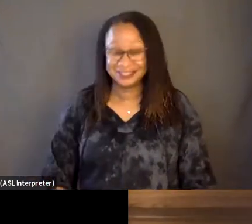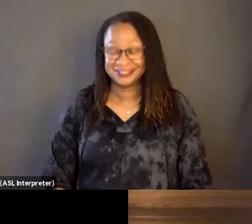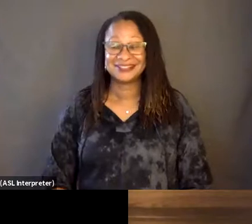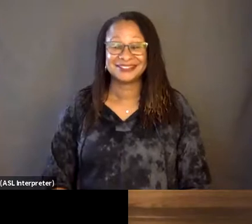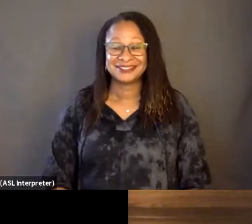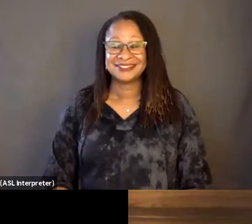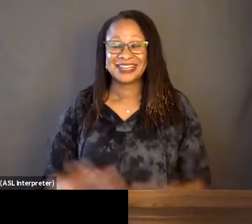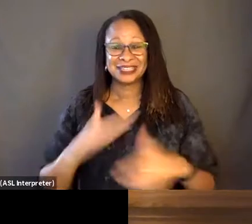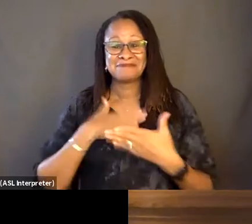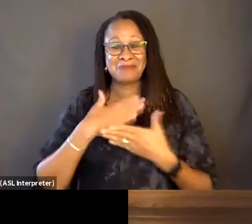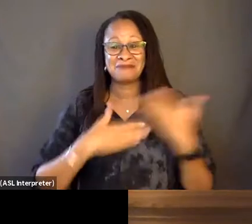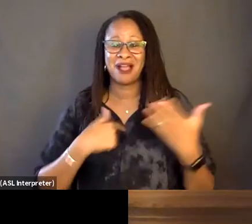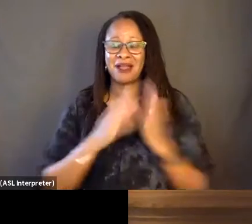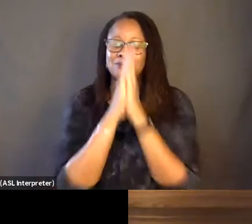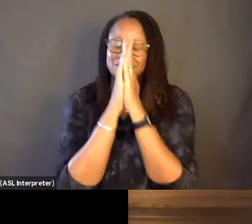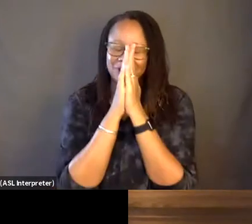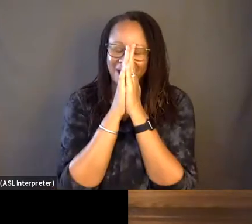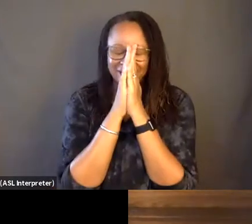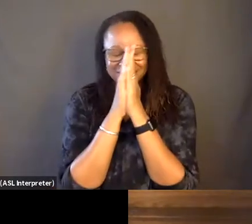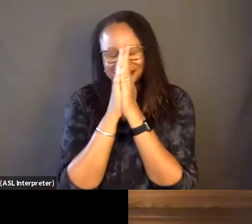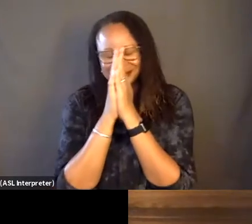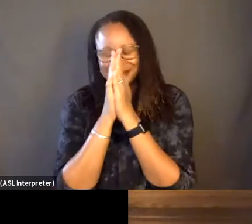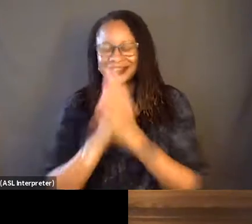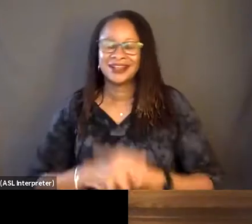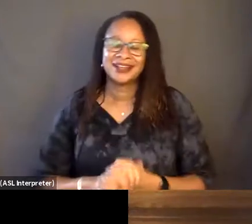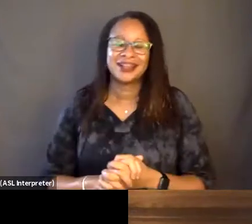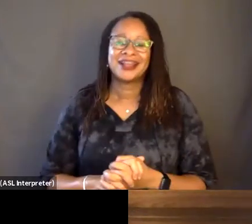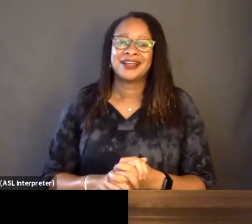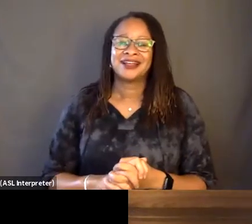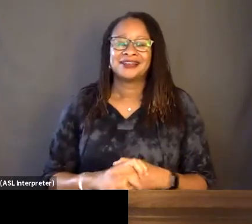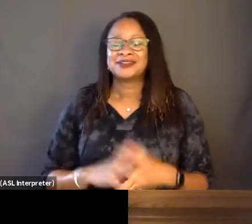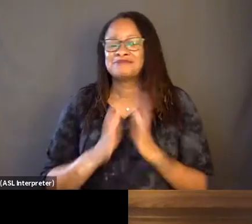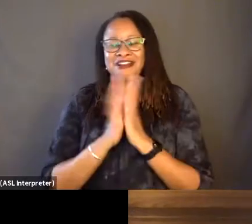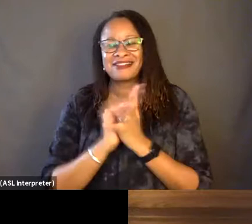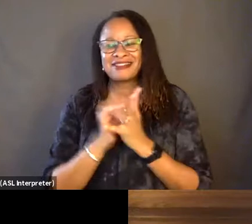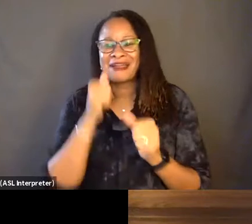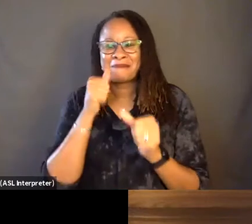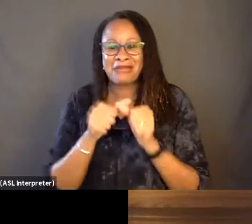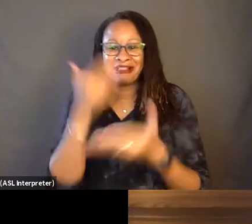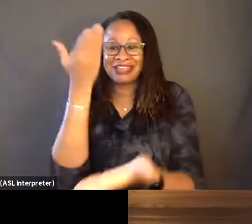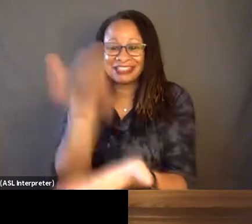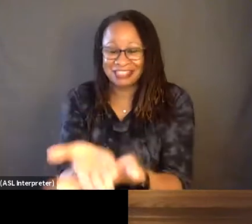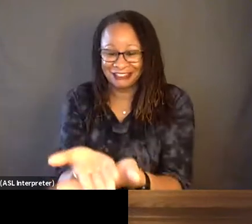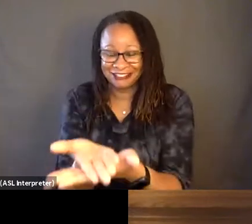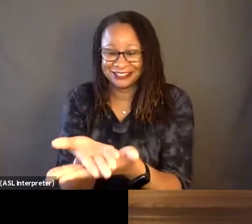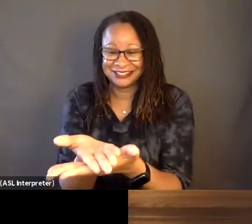I am just praying and just-- I'm just praying that the mail gets there. I mean--